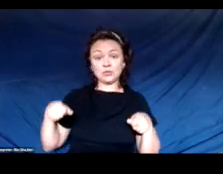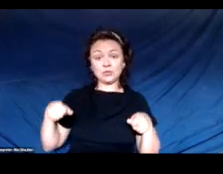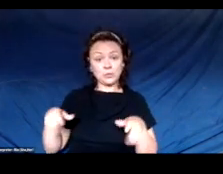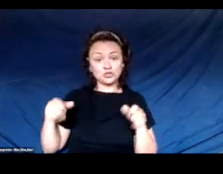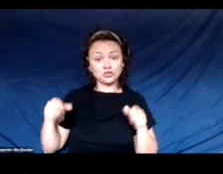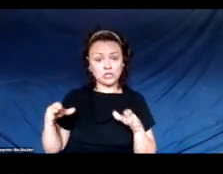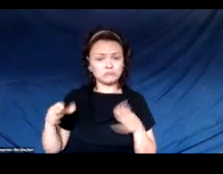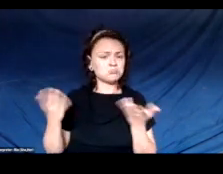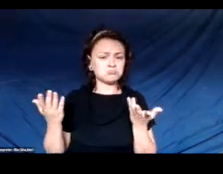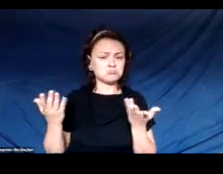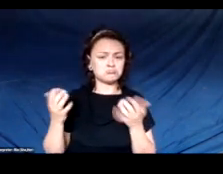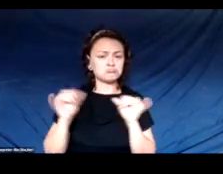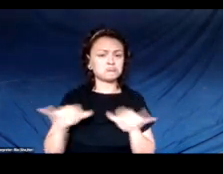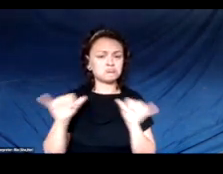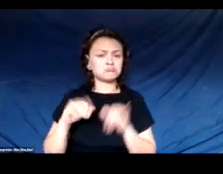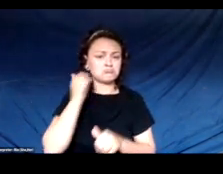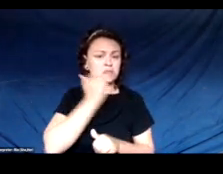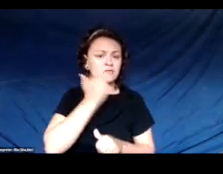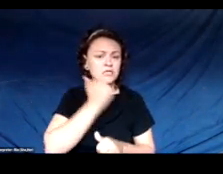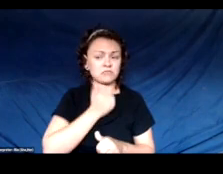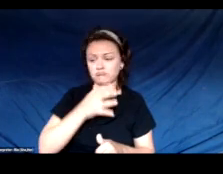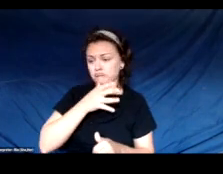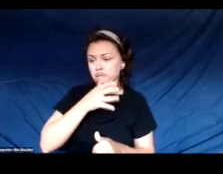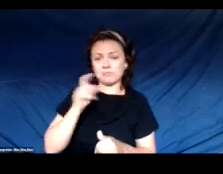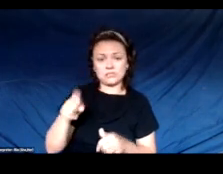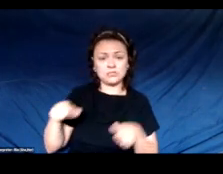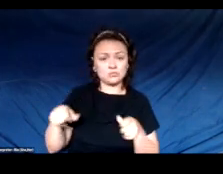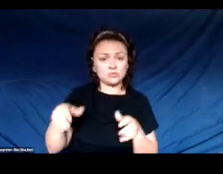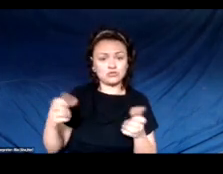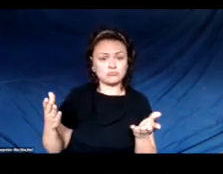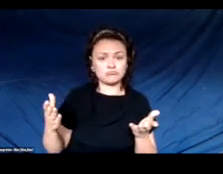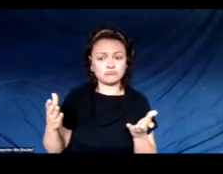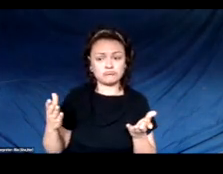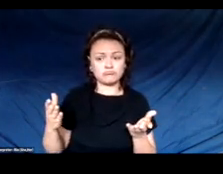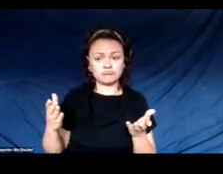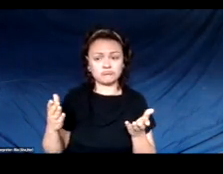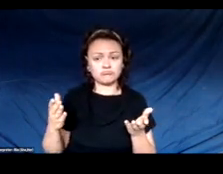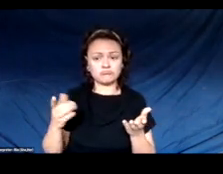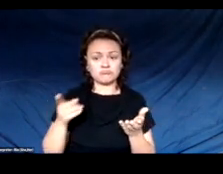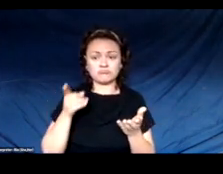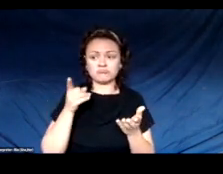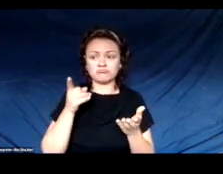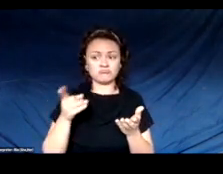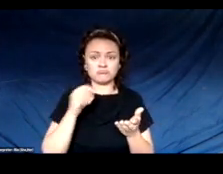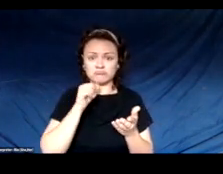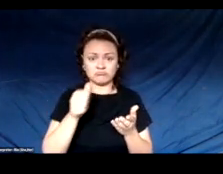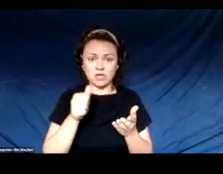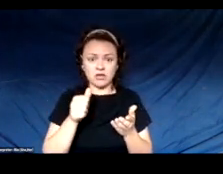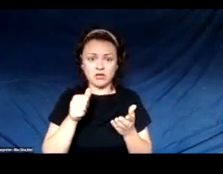Mom needs her wheelchair. Mom doesn't drive. Mom has to have